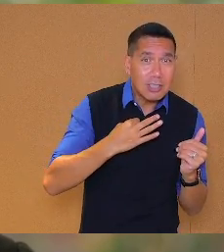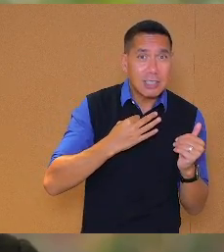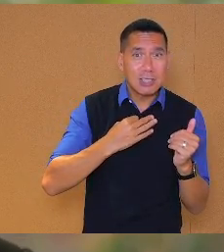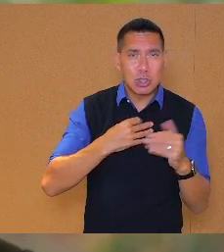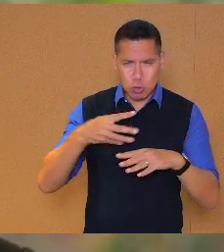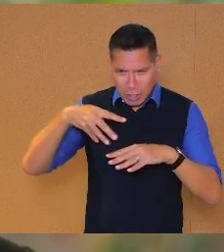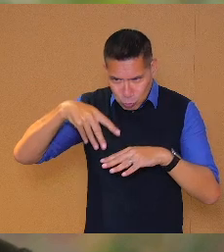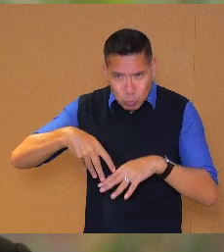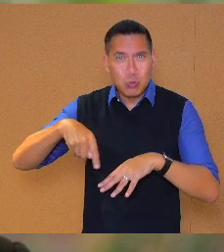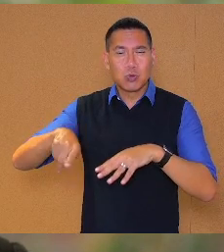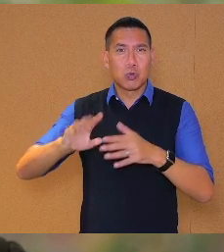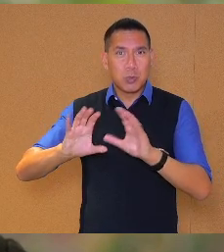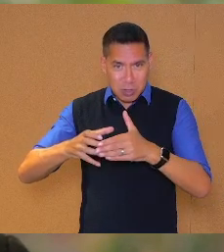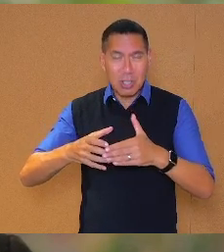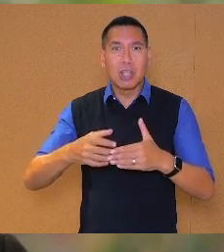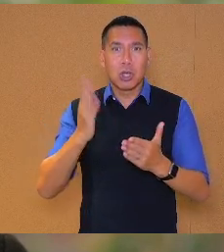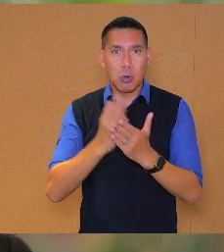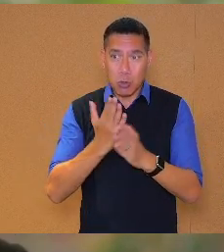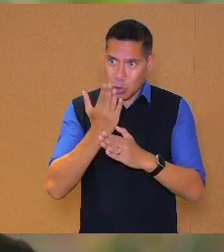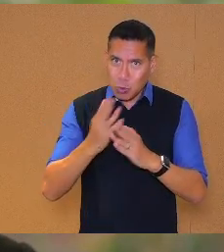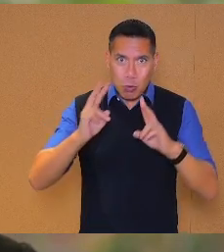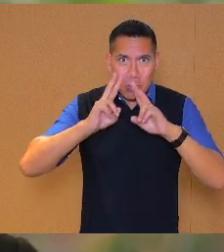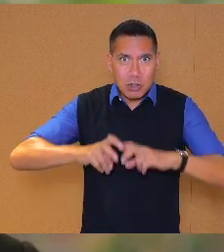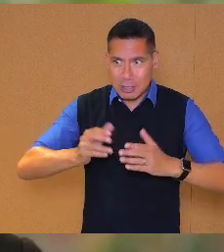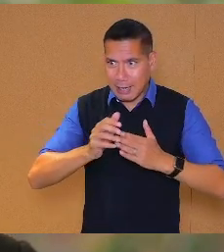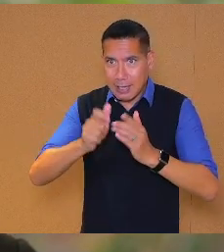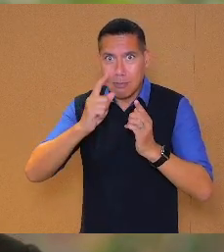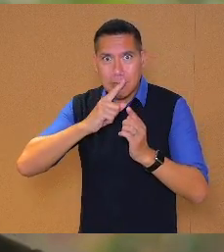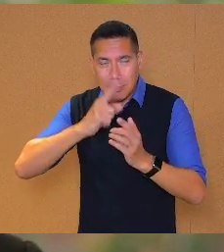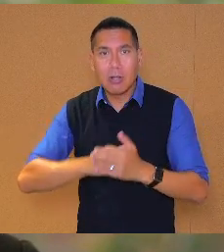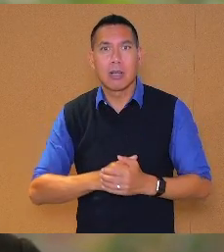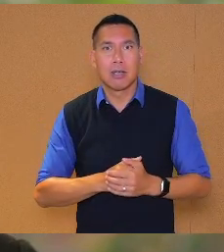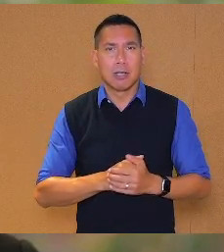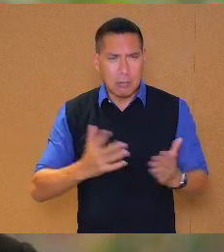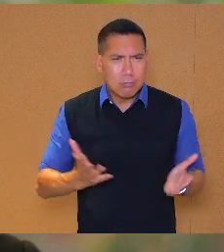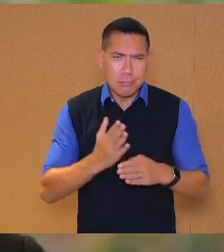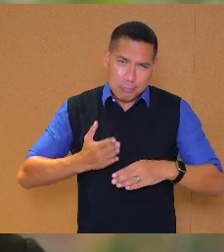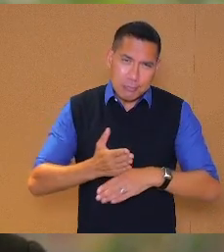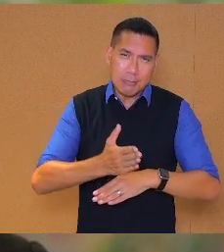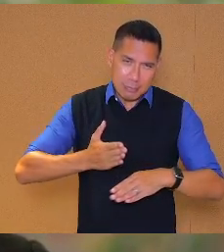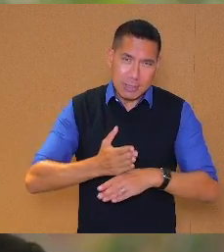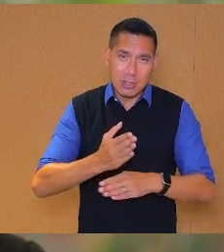volunteers to grassroots groups to groundbreaking research leaders. Working tirelessly to improve the health and well-being of everyone here in Victoria.